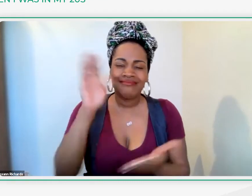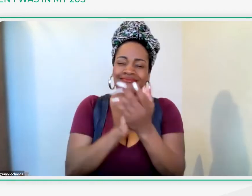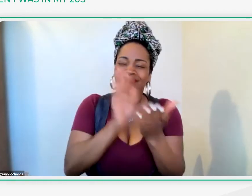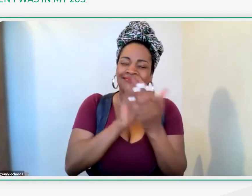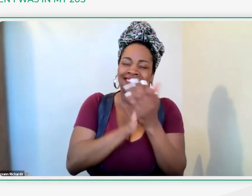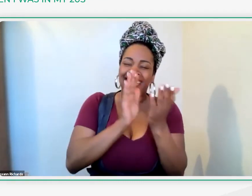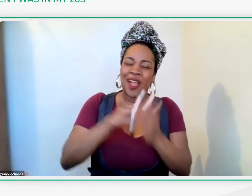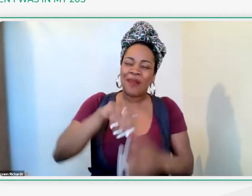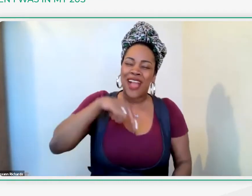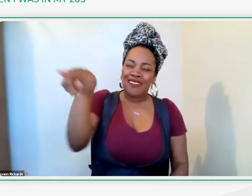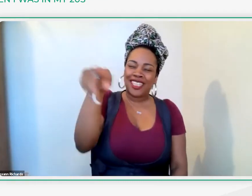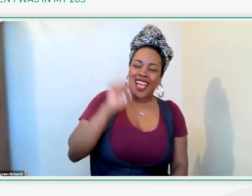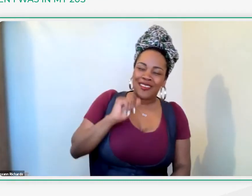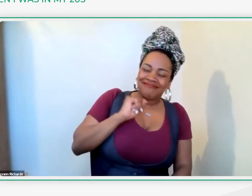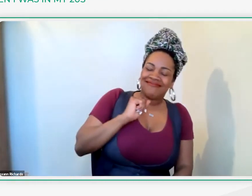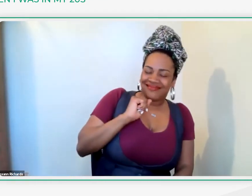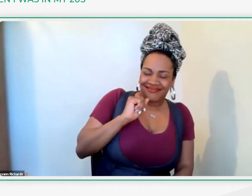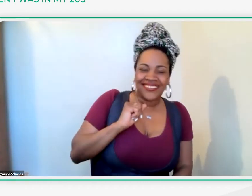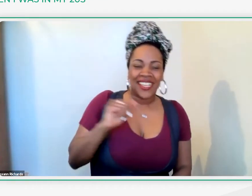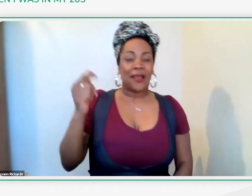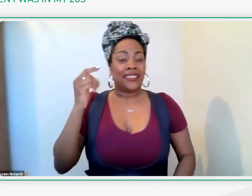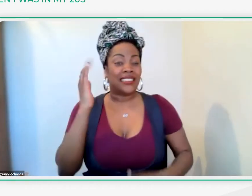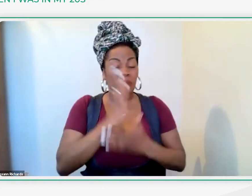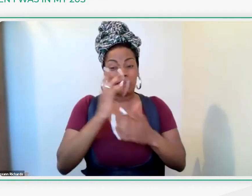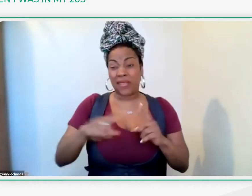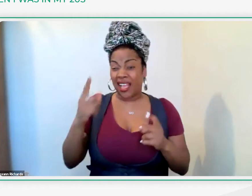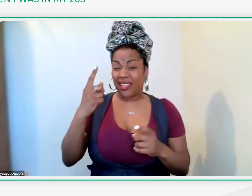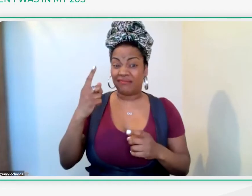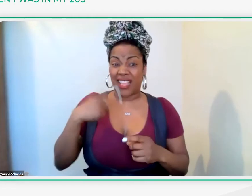I'm proud of y'all!